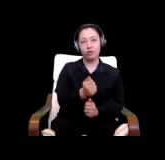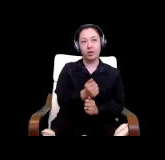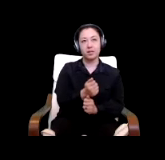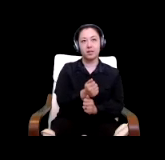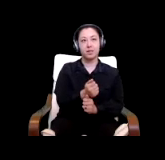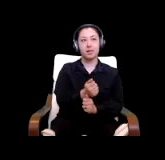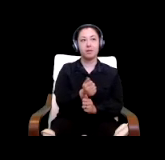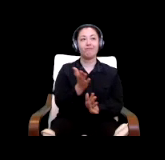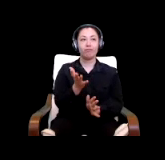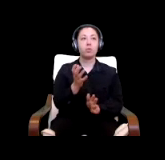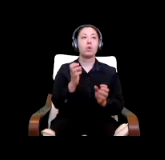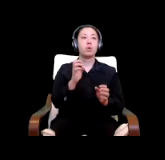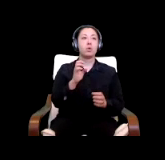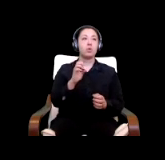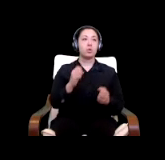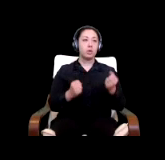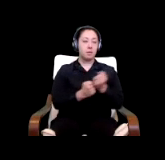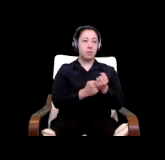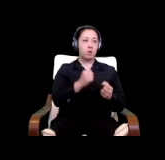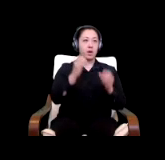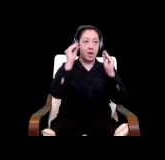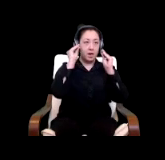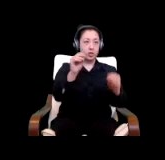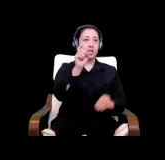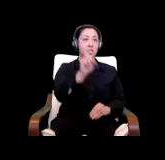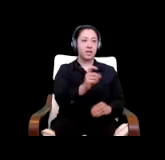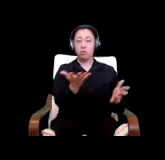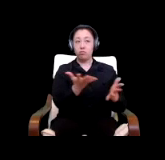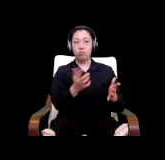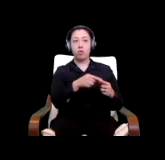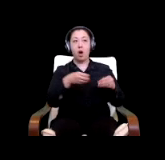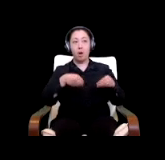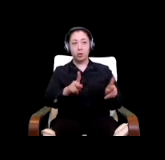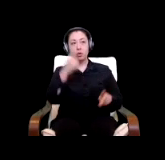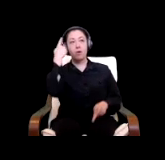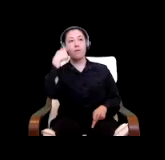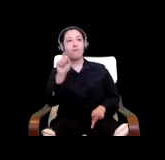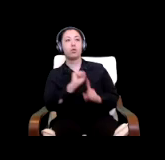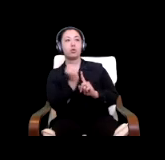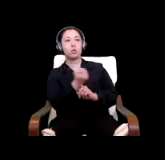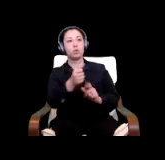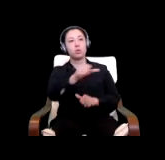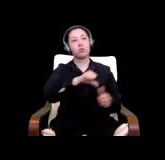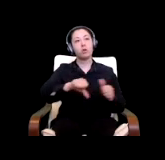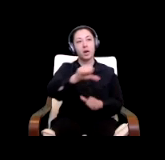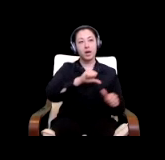The educational support needs are the opportunity for social interactions. And the needs to